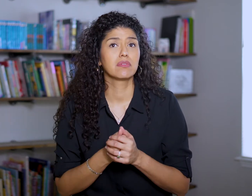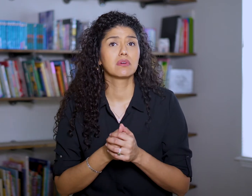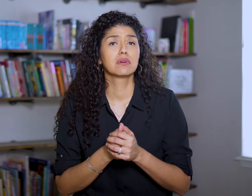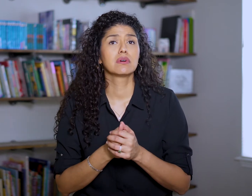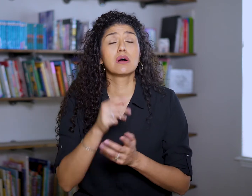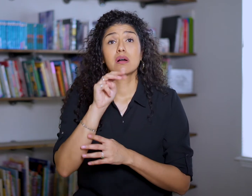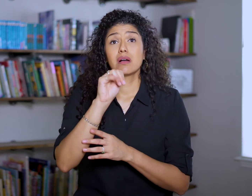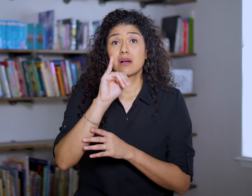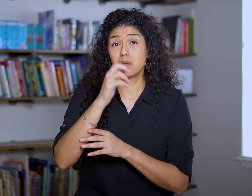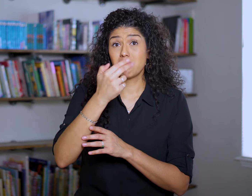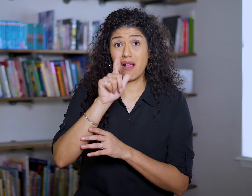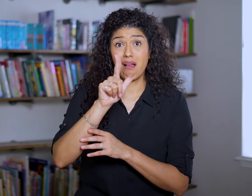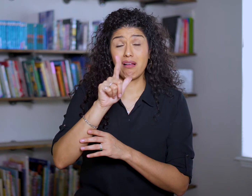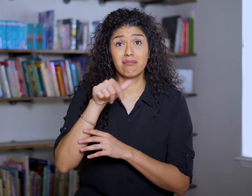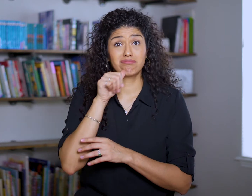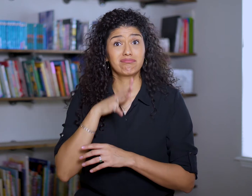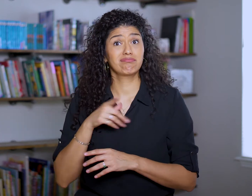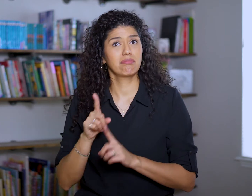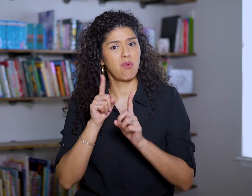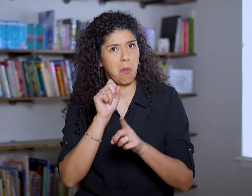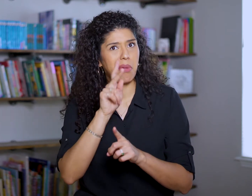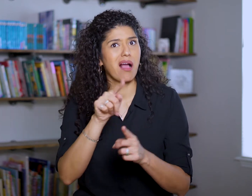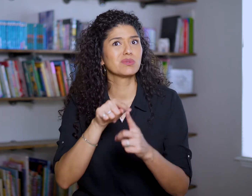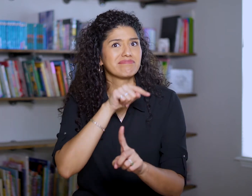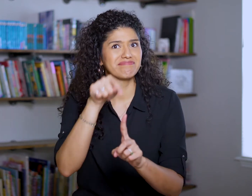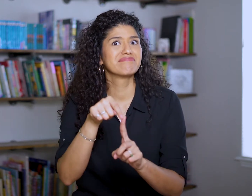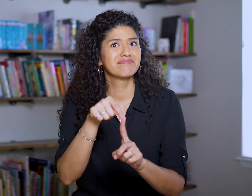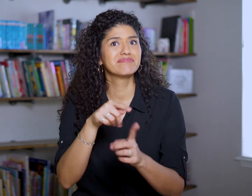Michal goes back to David,